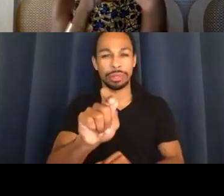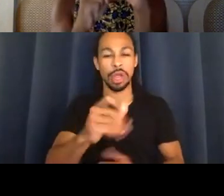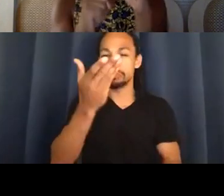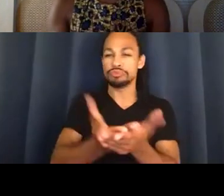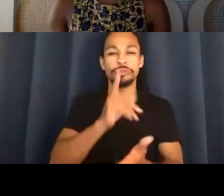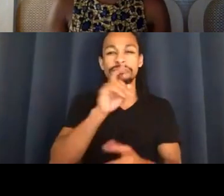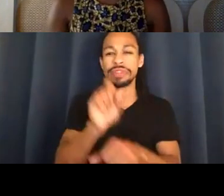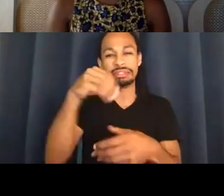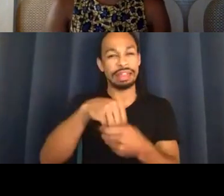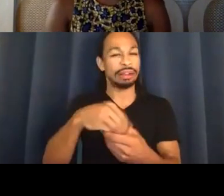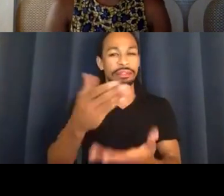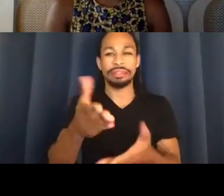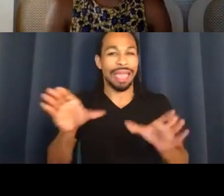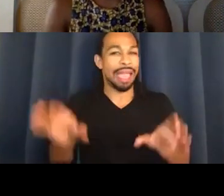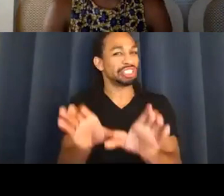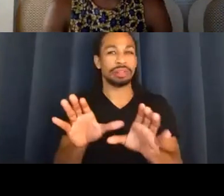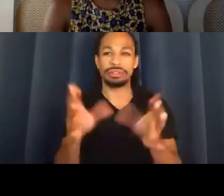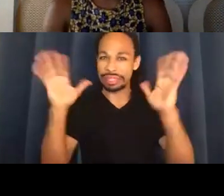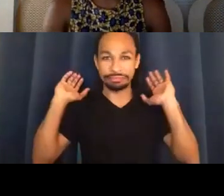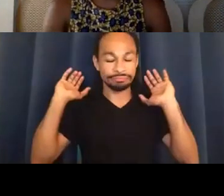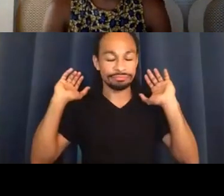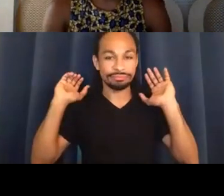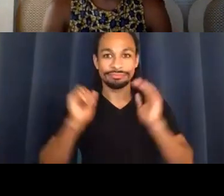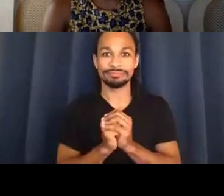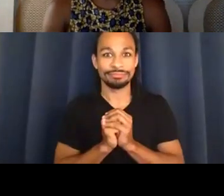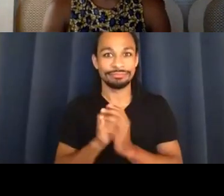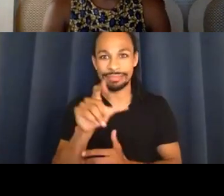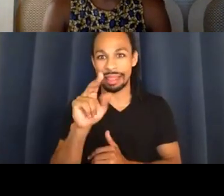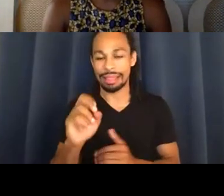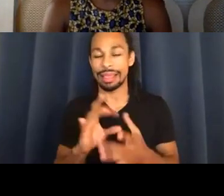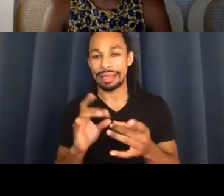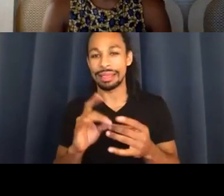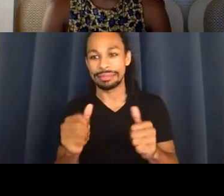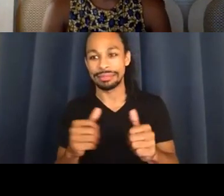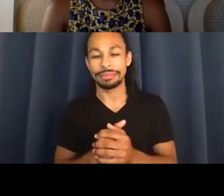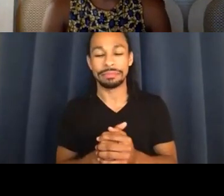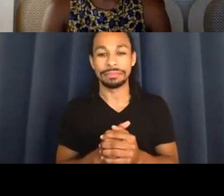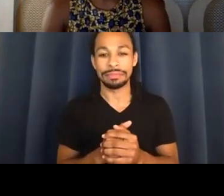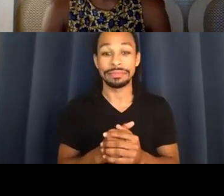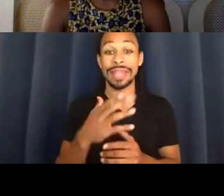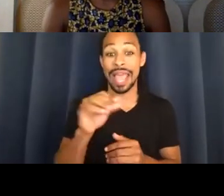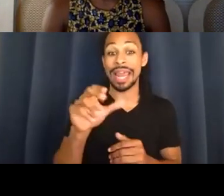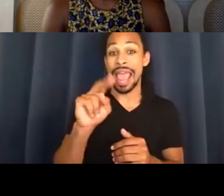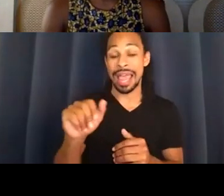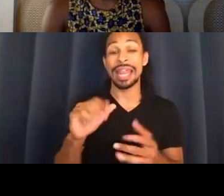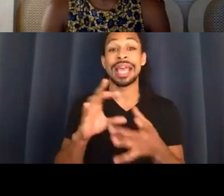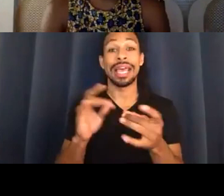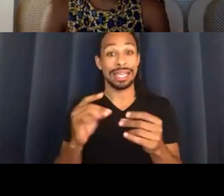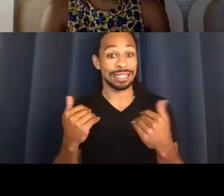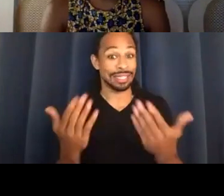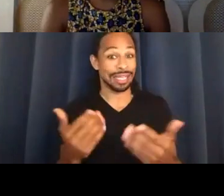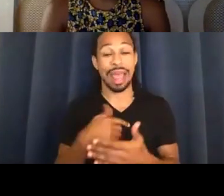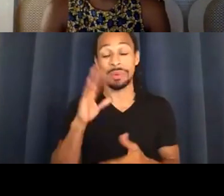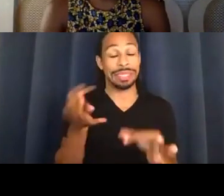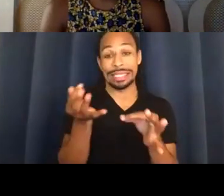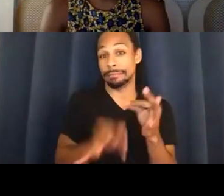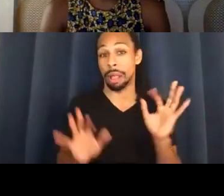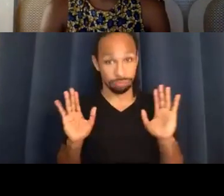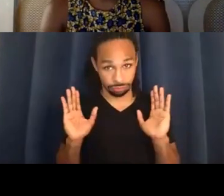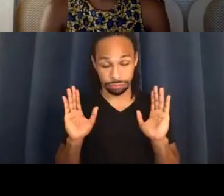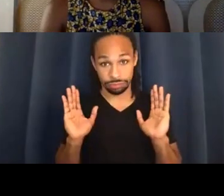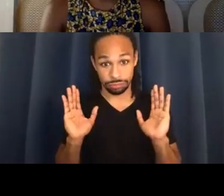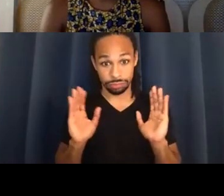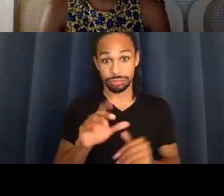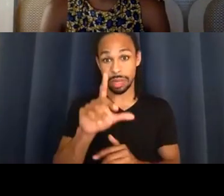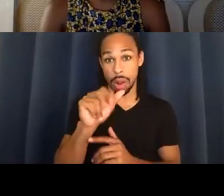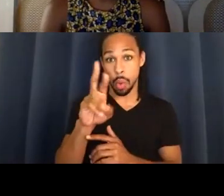That is a good one, Lane. Well, I'm going to be really simplistic,